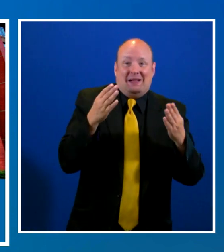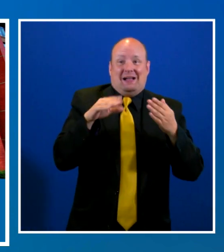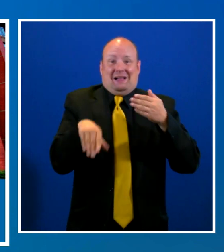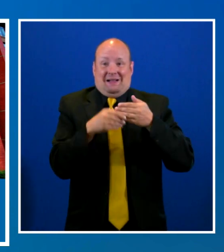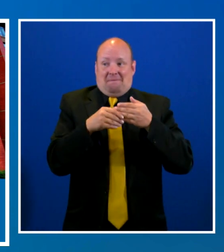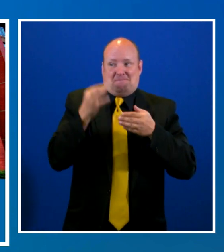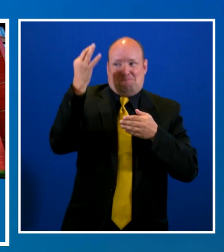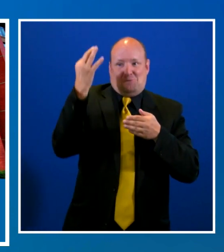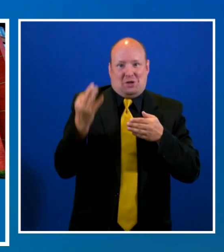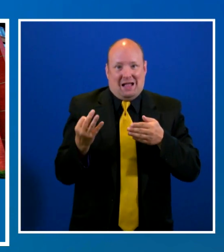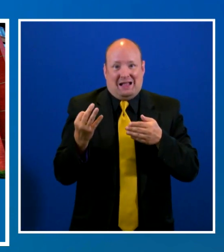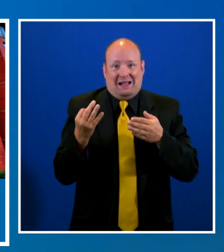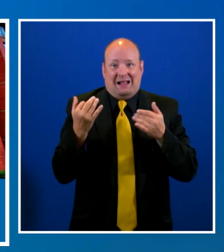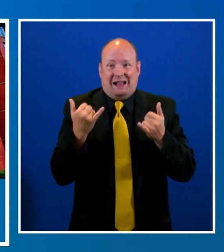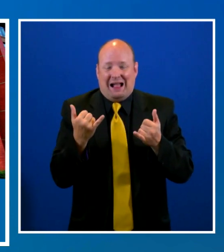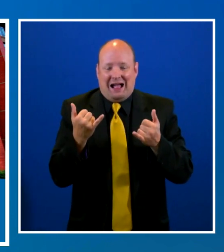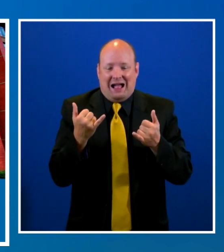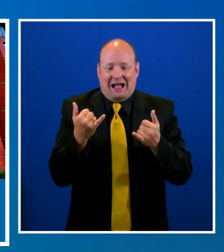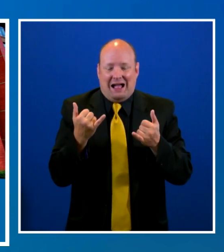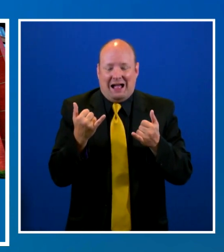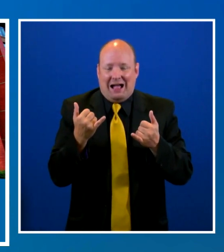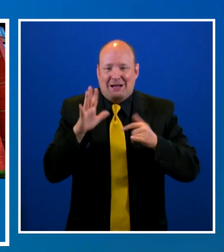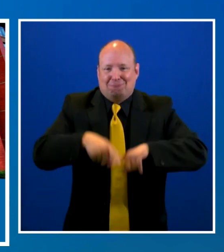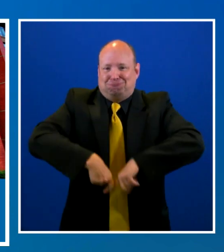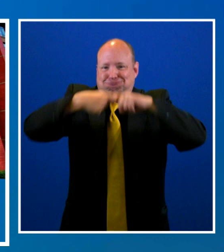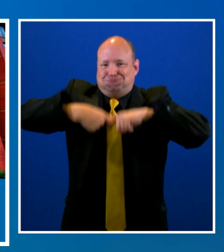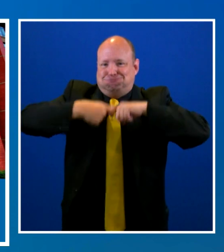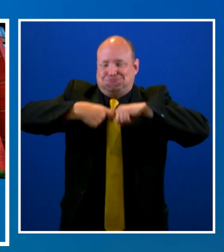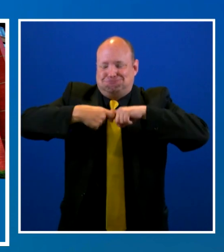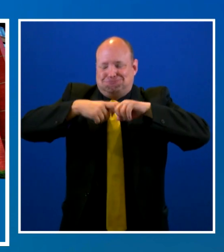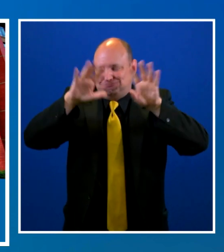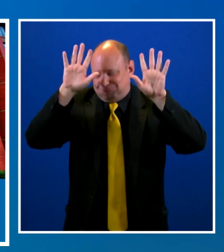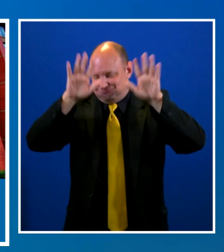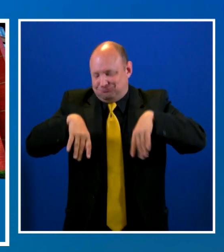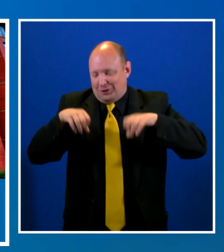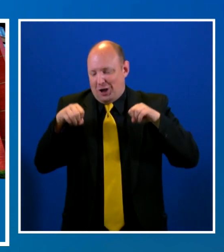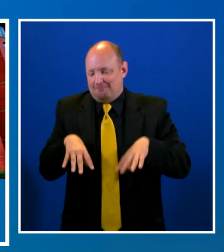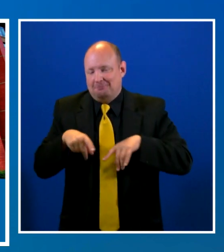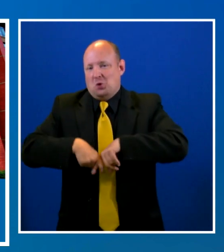We've decided to hold off on increasing hours in the wake of this surge in cases.